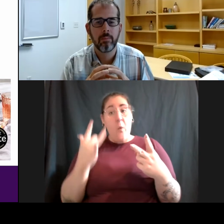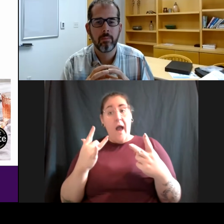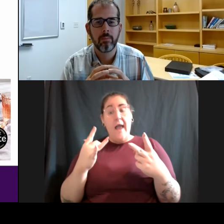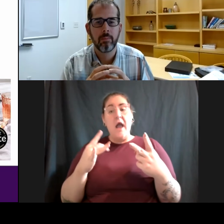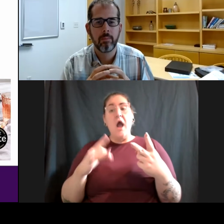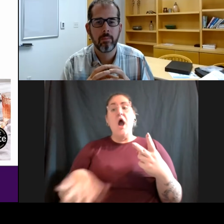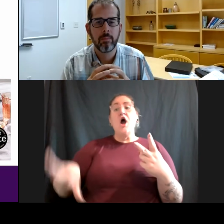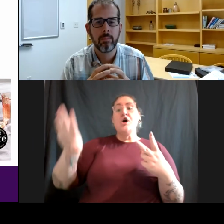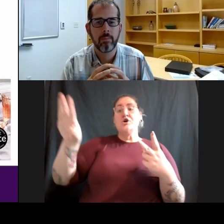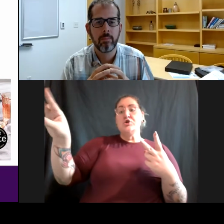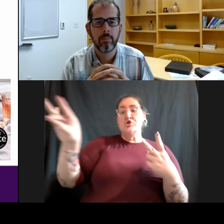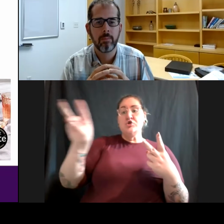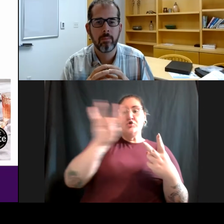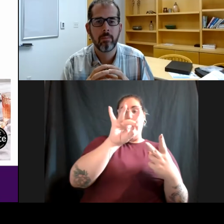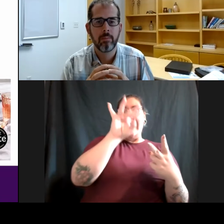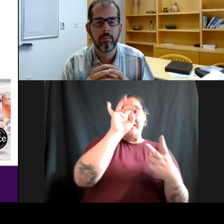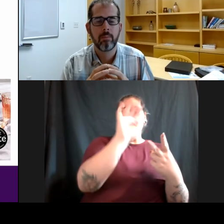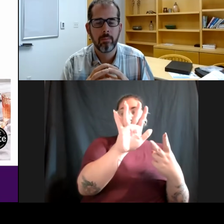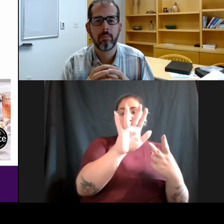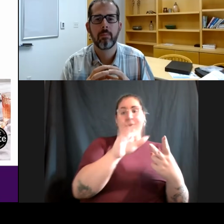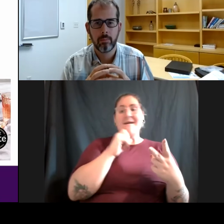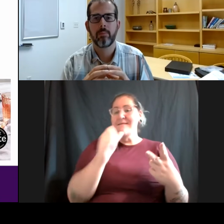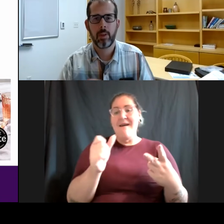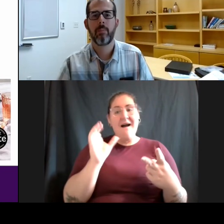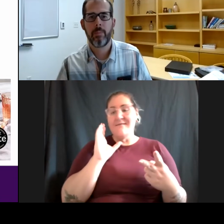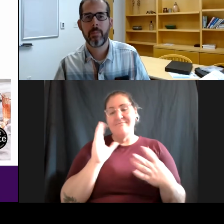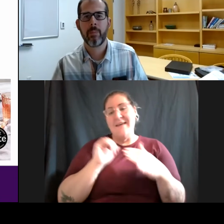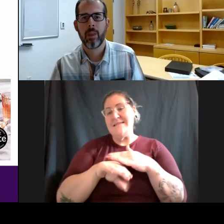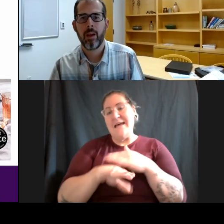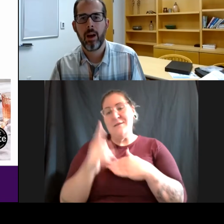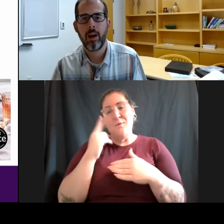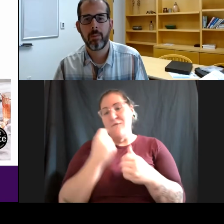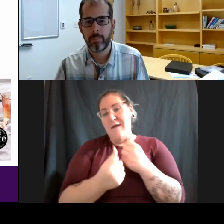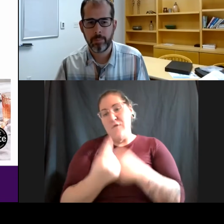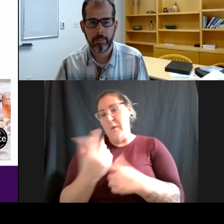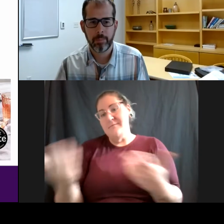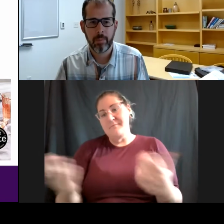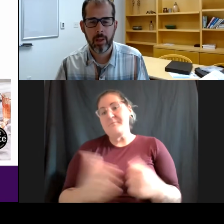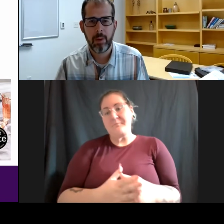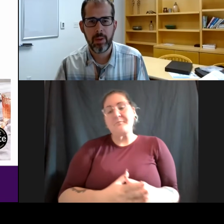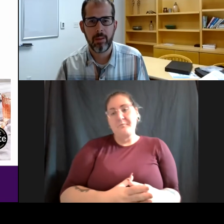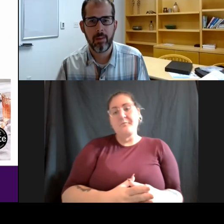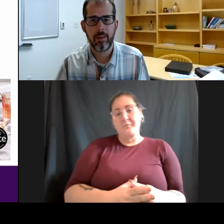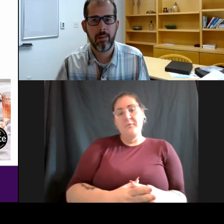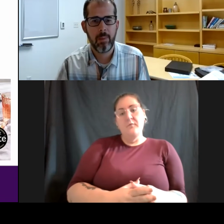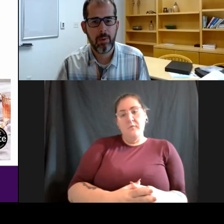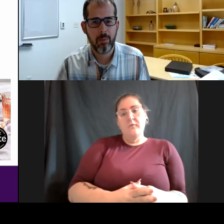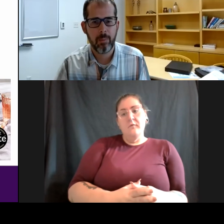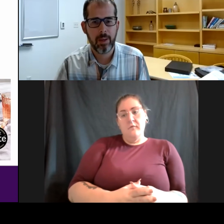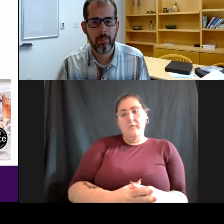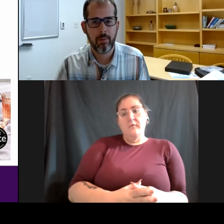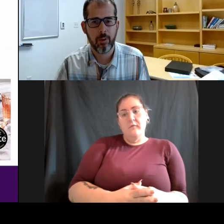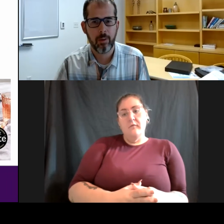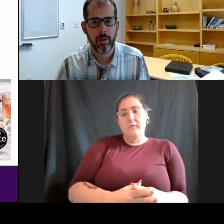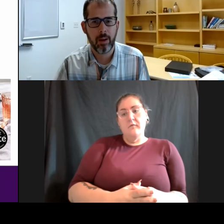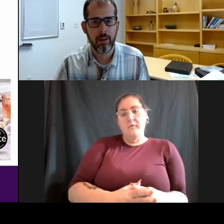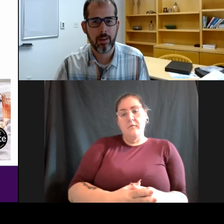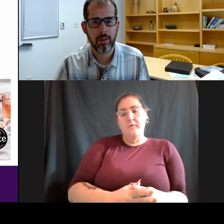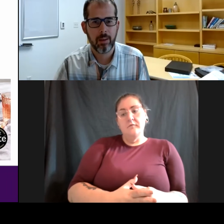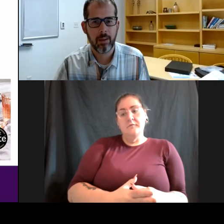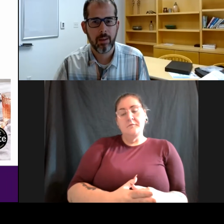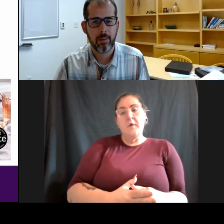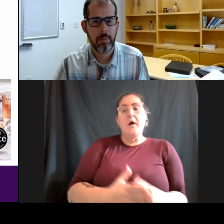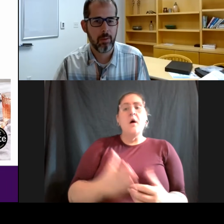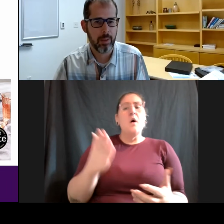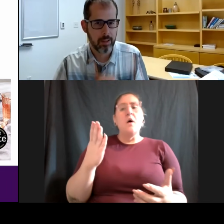everybody. >> Jonathan: Maybe we have time for one